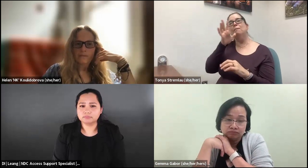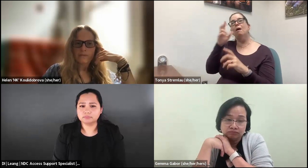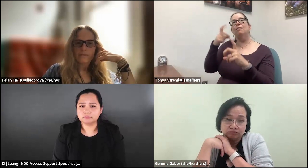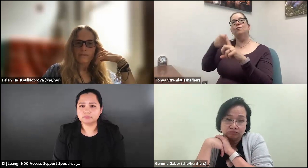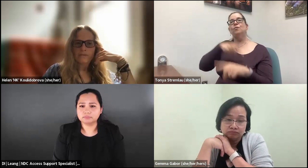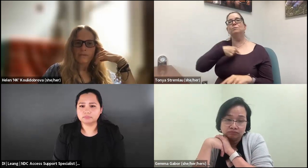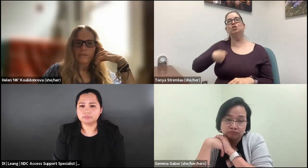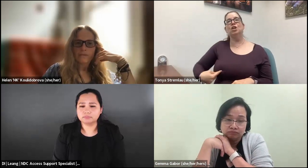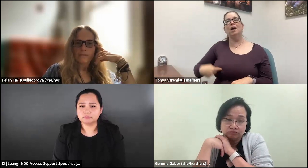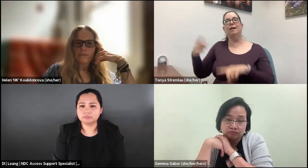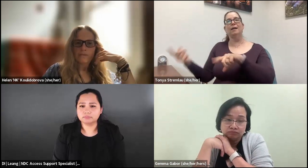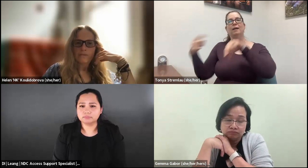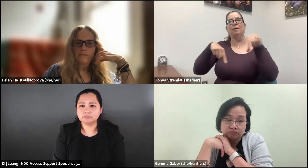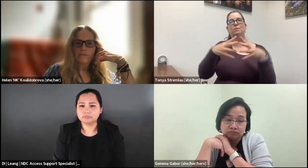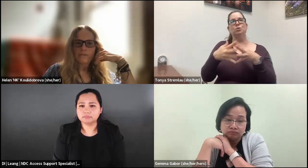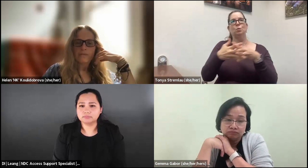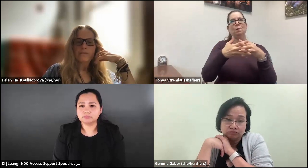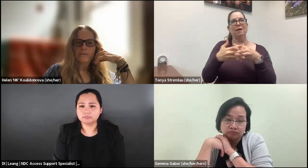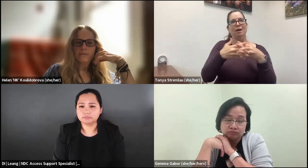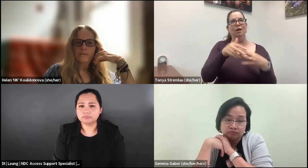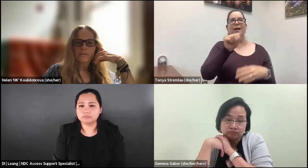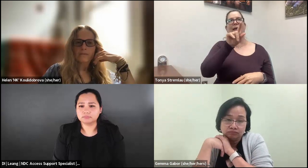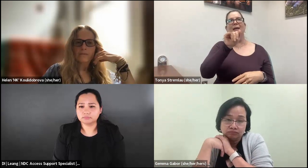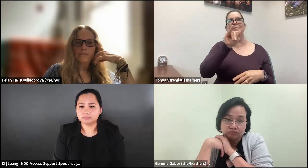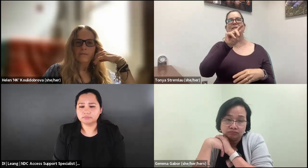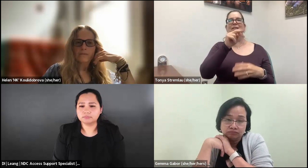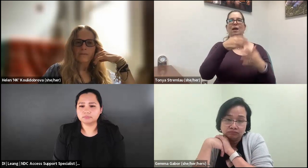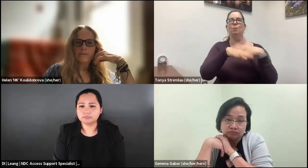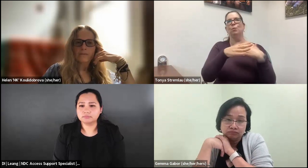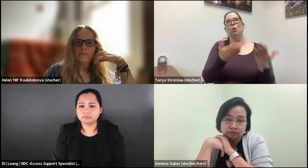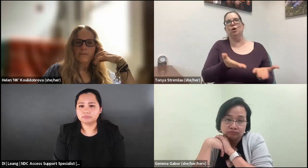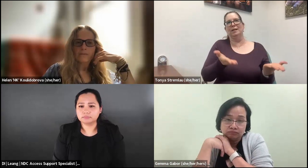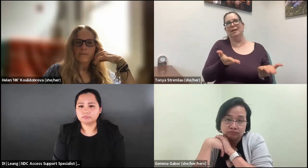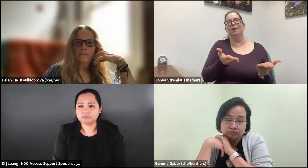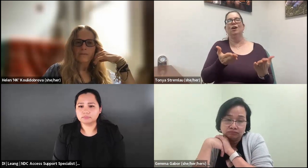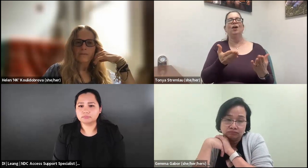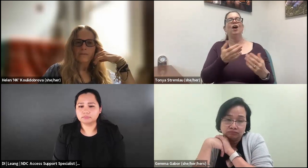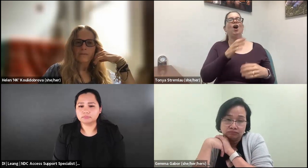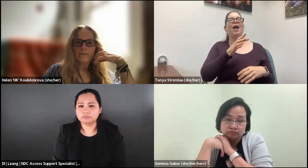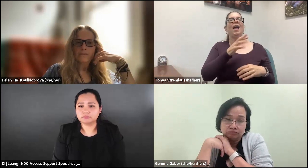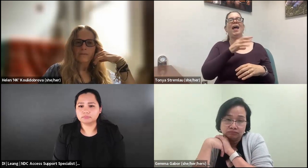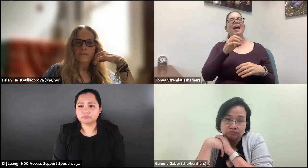in their mother tongue. So if a student, for example, is here from China